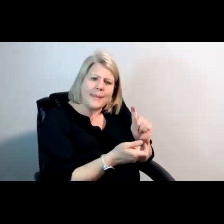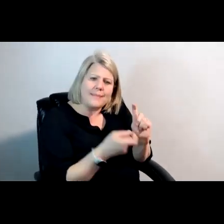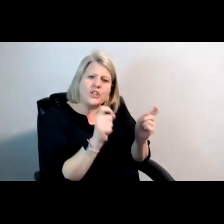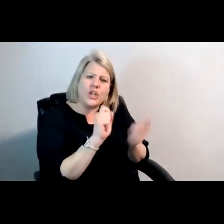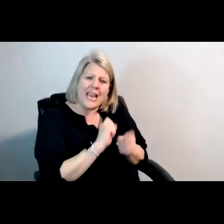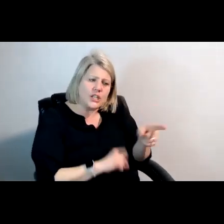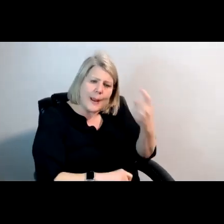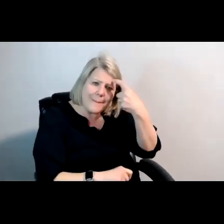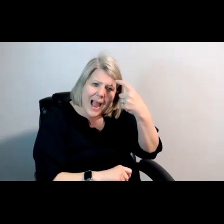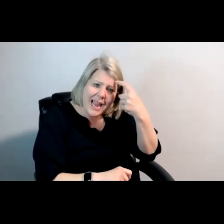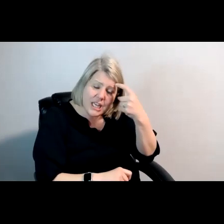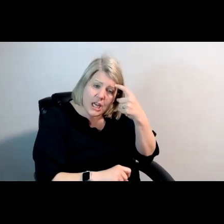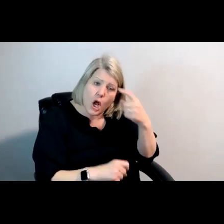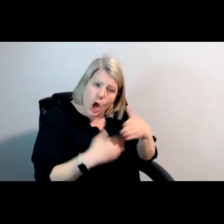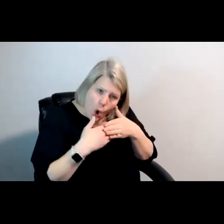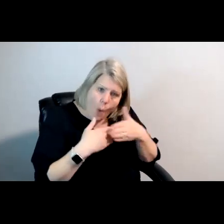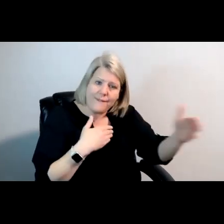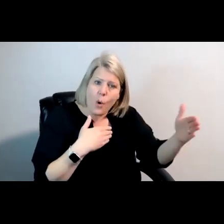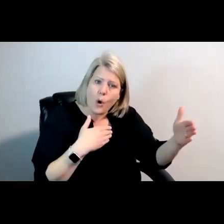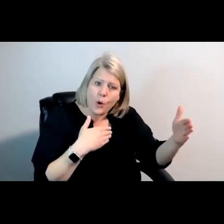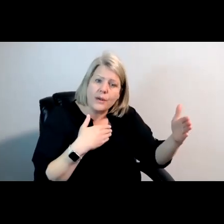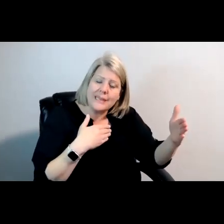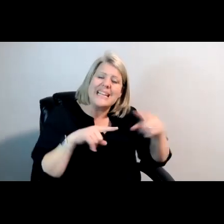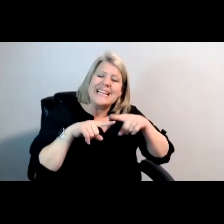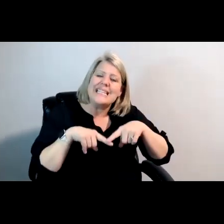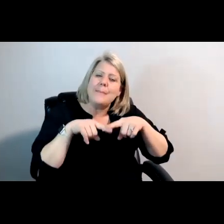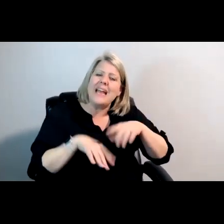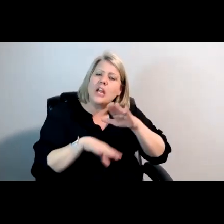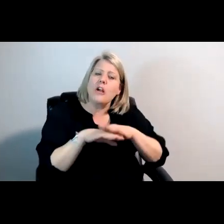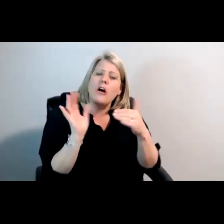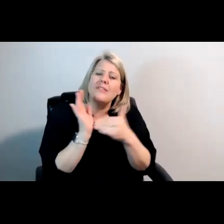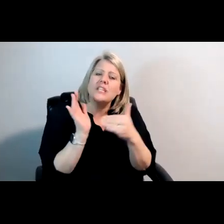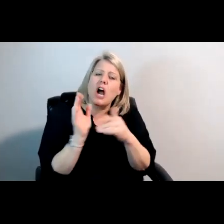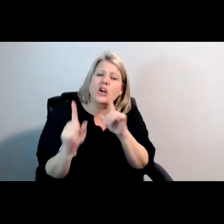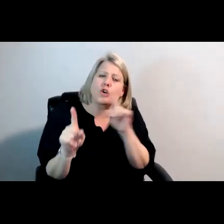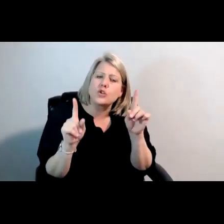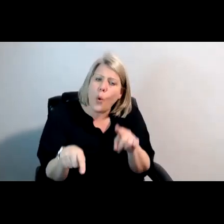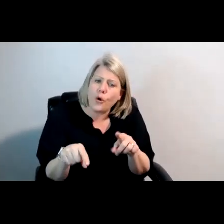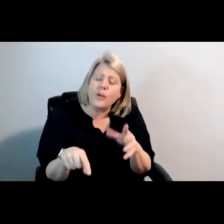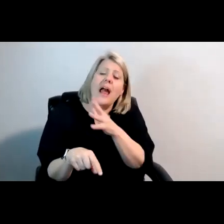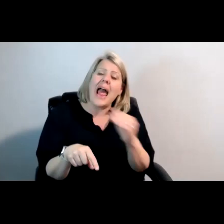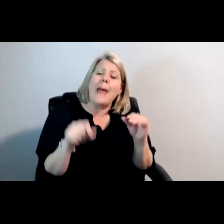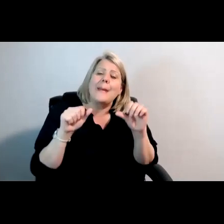depending on what the doctor's order is, and what the potential consequences